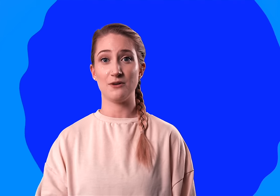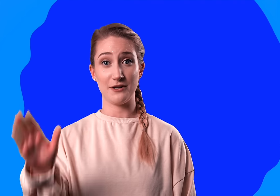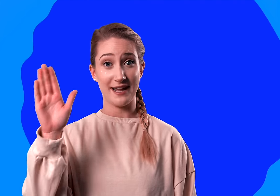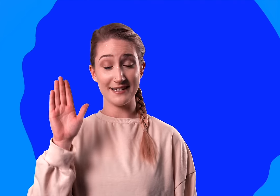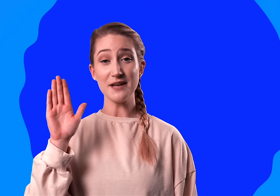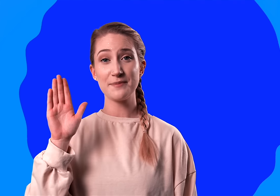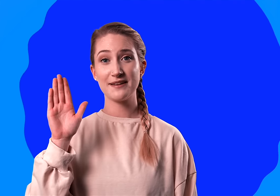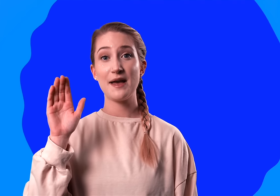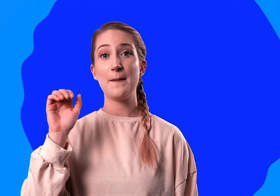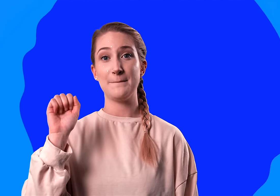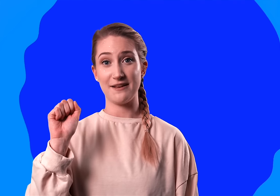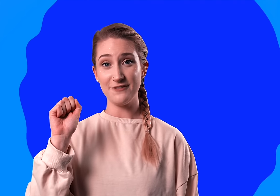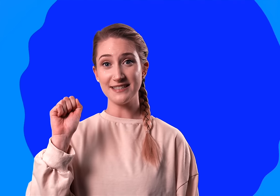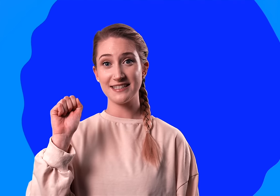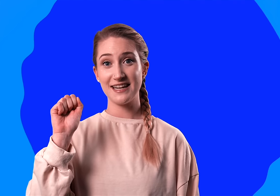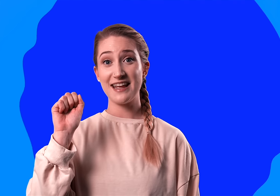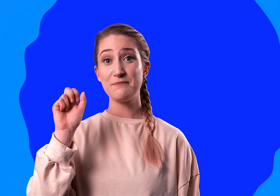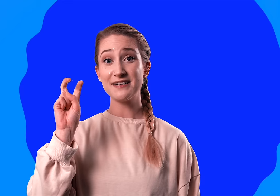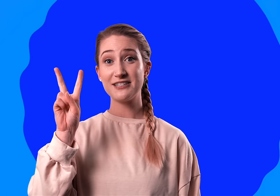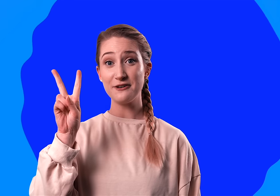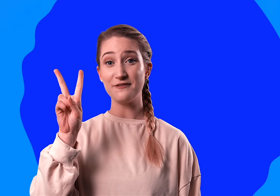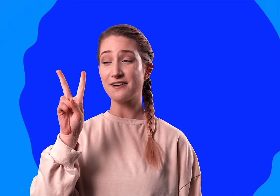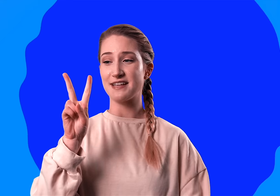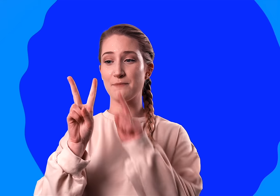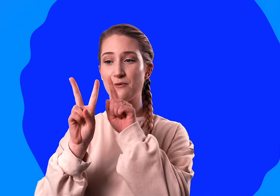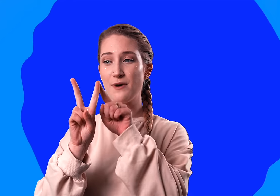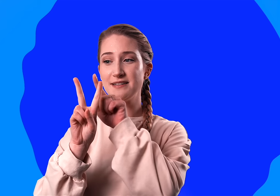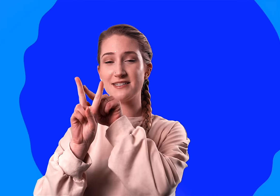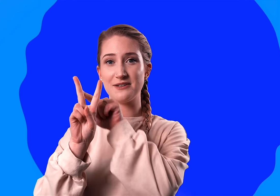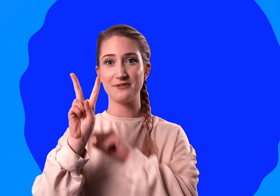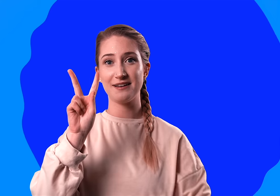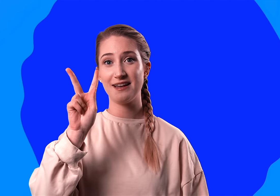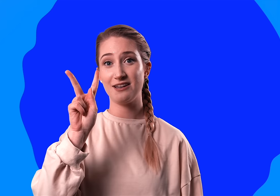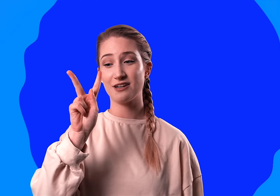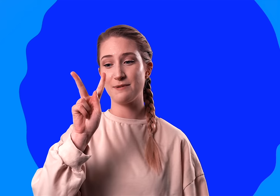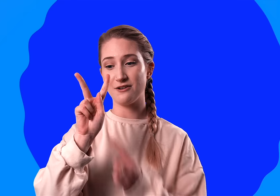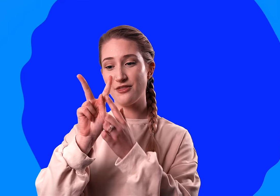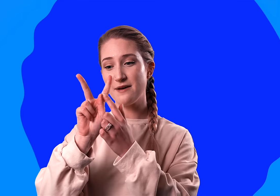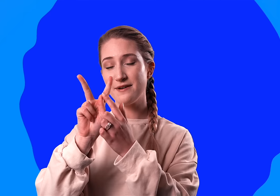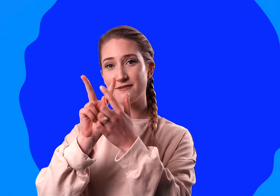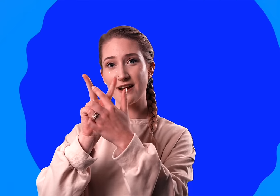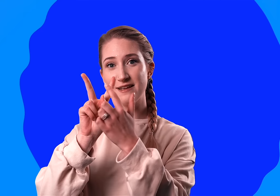So put your hand up, make a fist, and put two fingers up. One, two. And you're gonna put your thumb right in